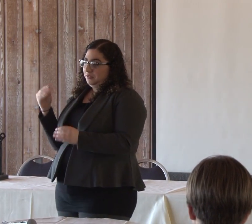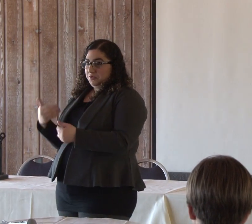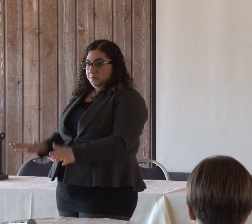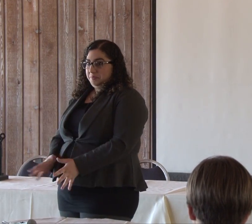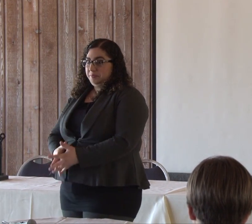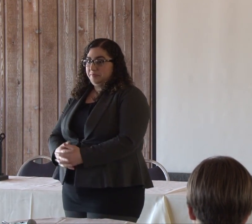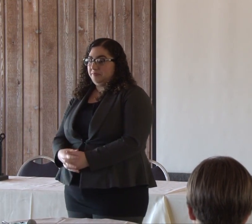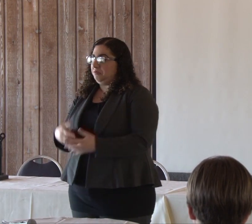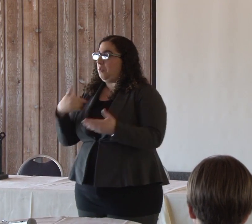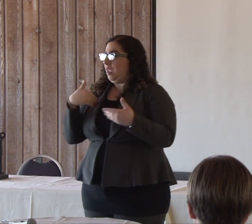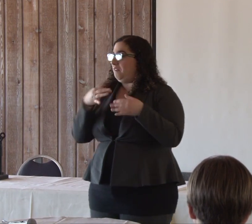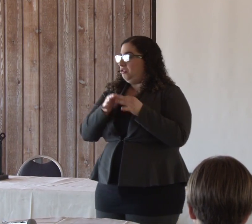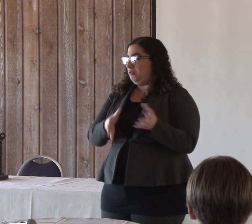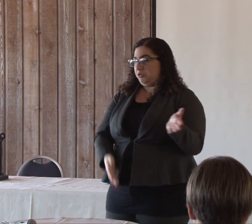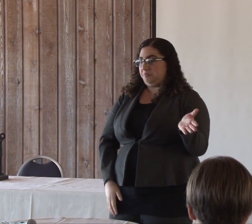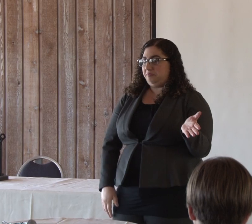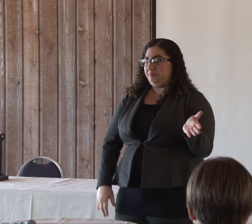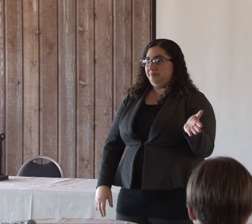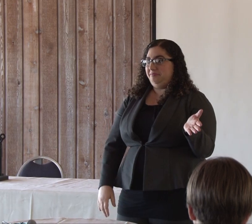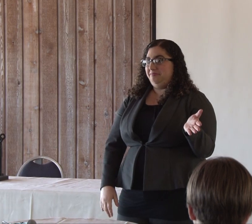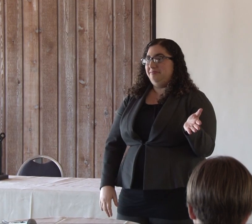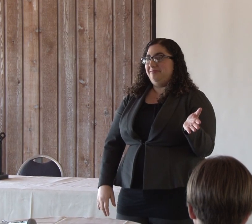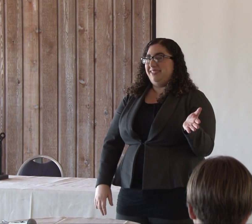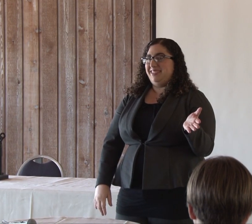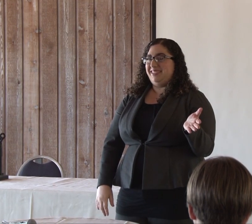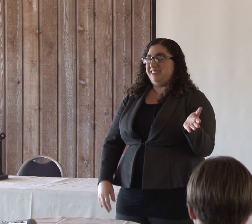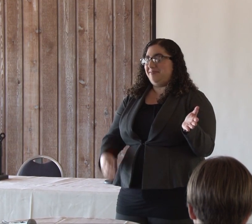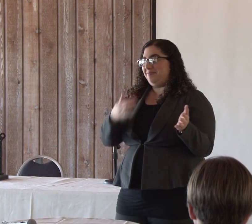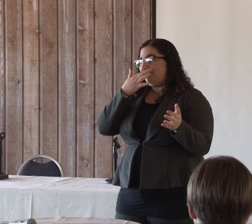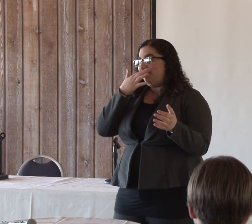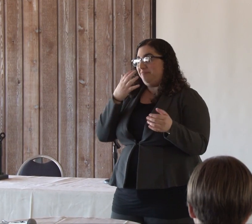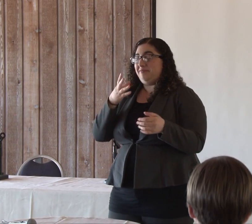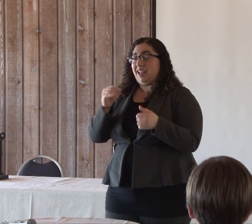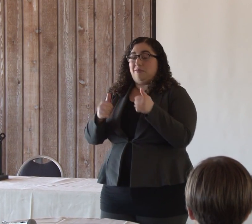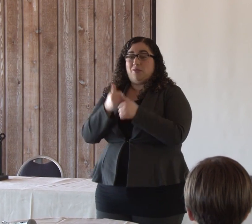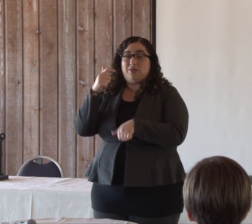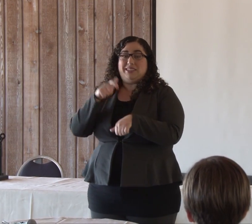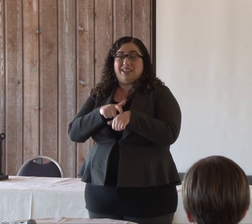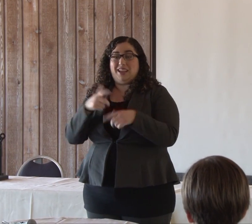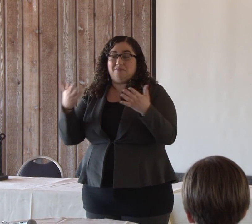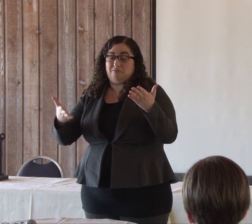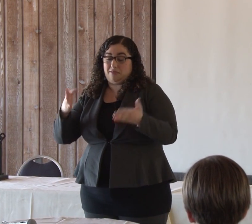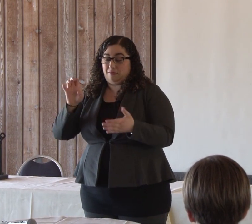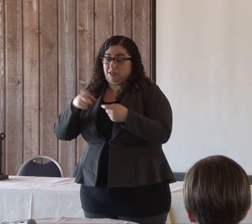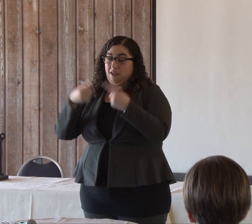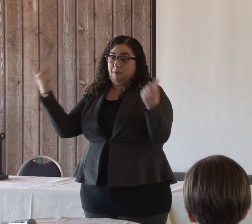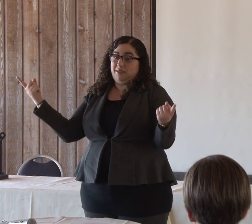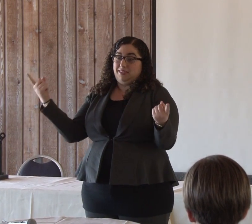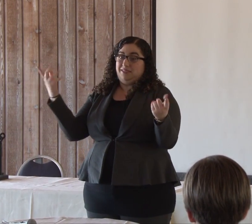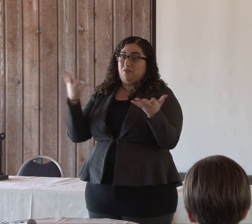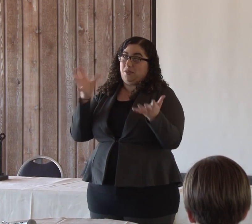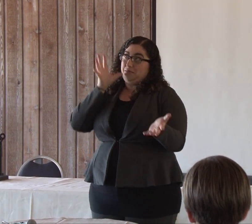And then the doctor would know to ask the parents to please be excused from the room because they have the interpreter present to be able to have